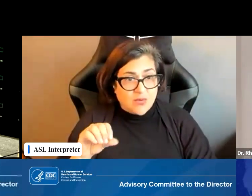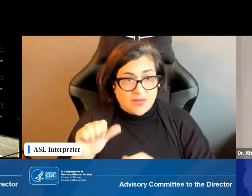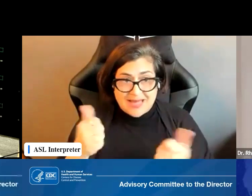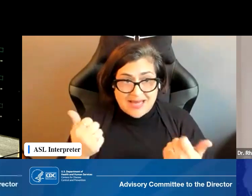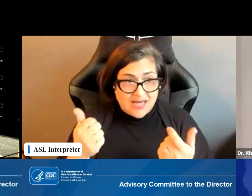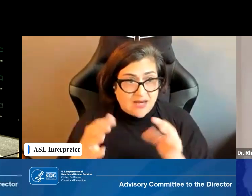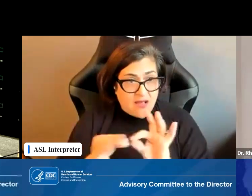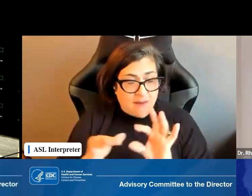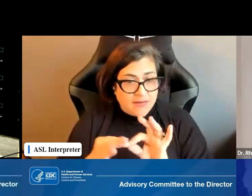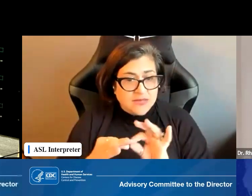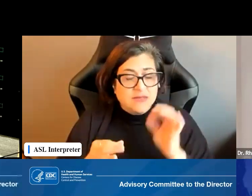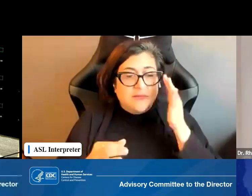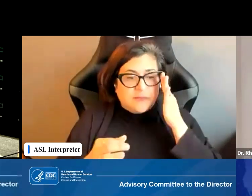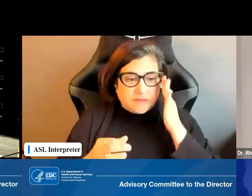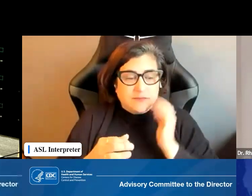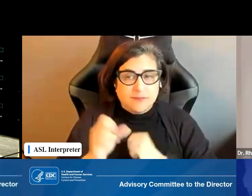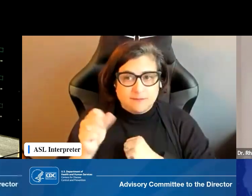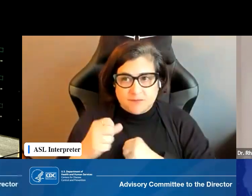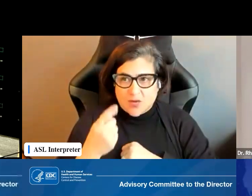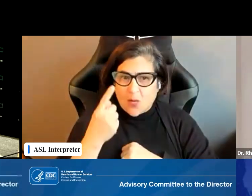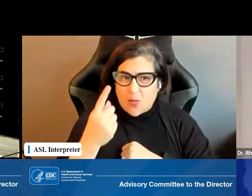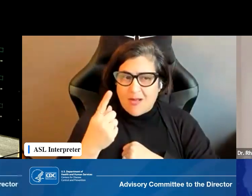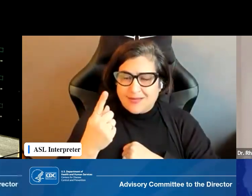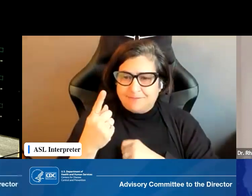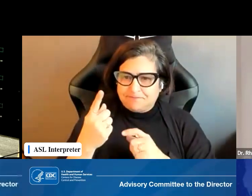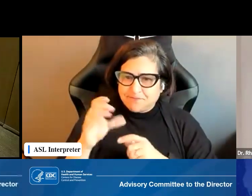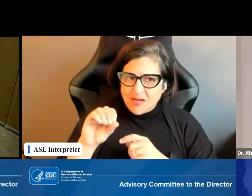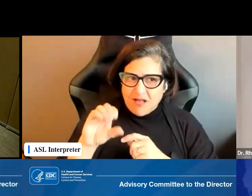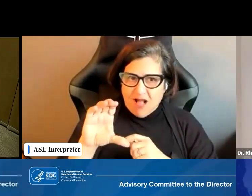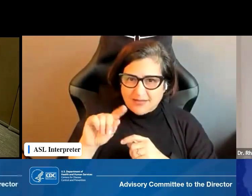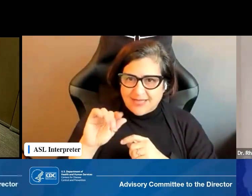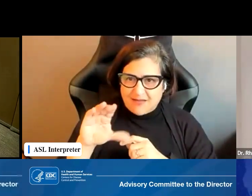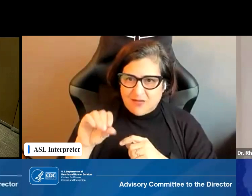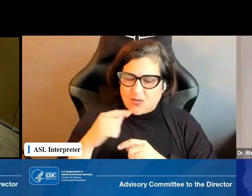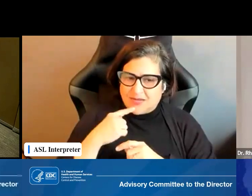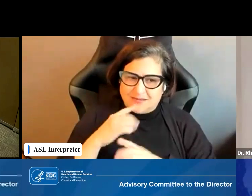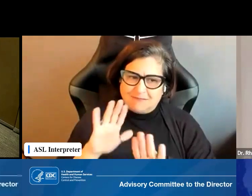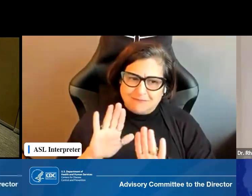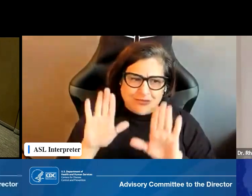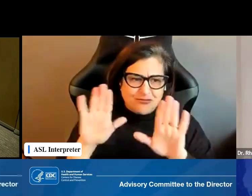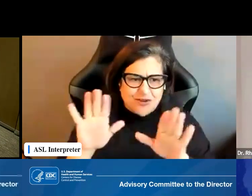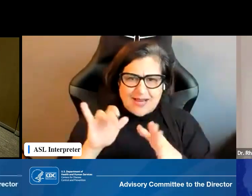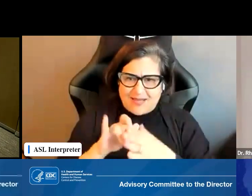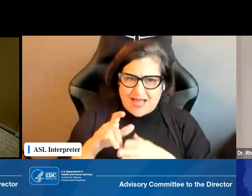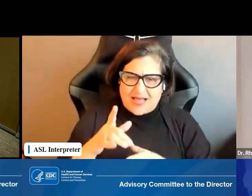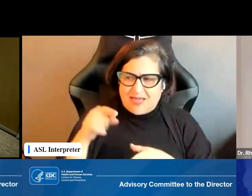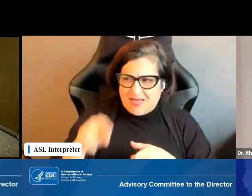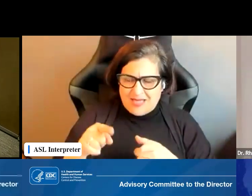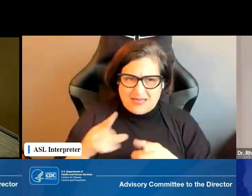One, it's really great that this committee is going to be put up to a vote -- I mean workgroup.